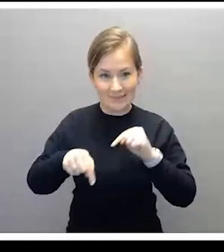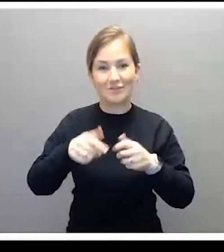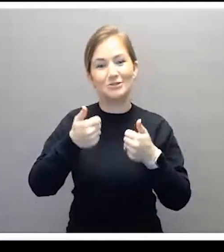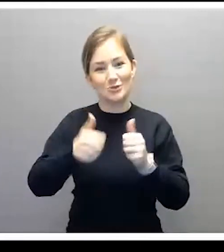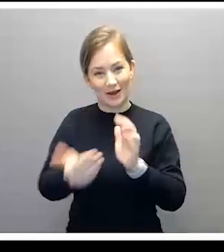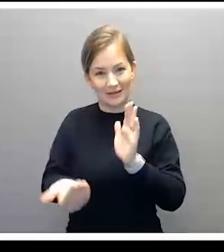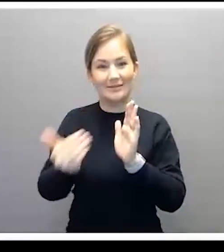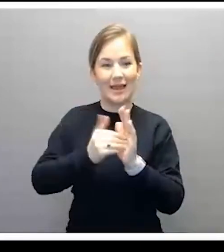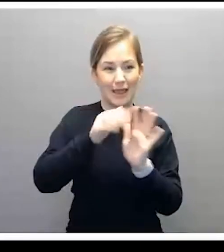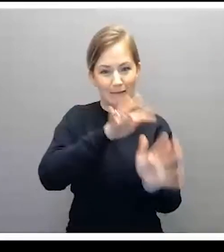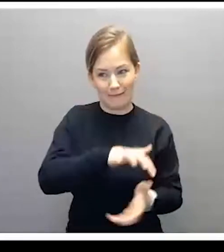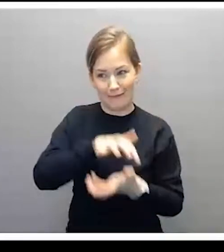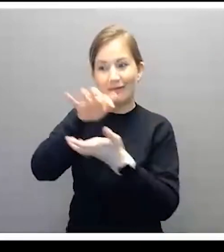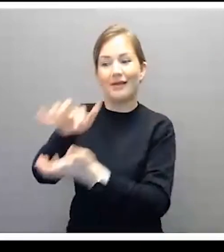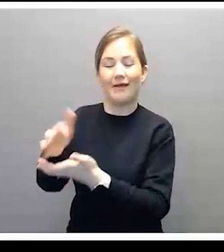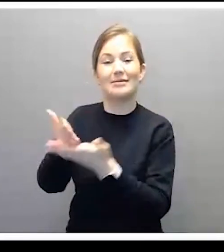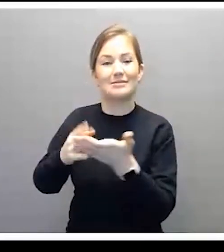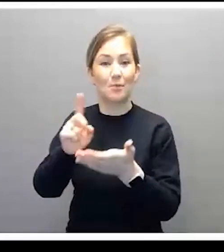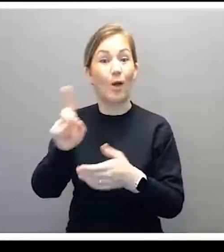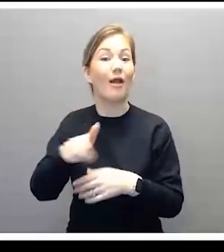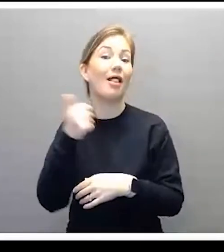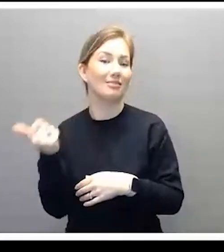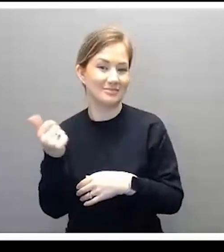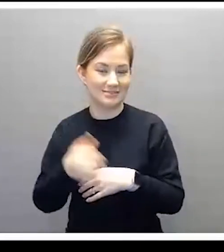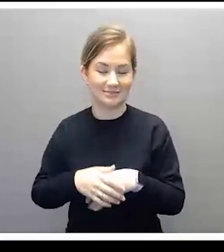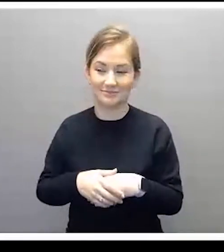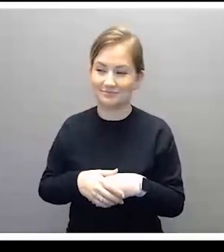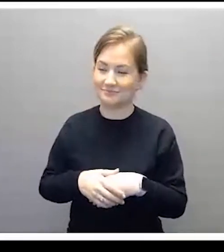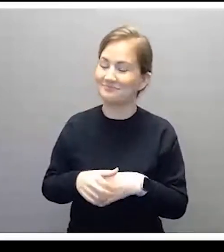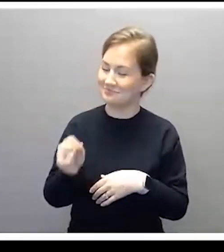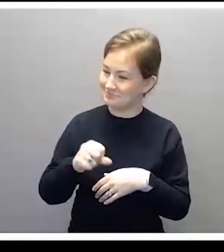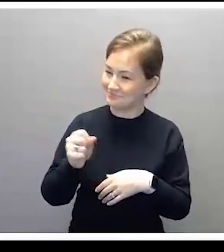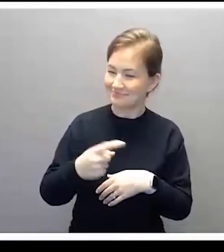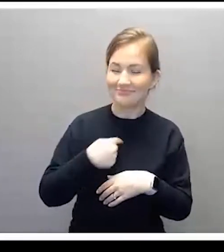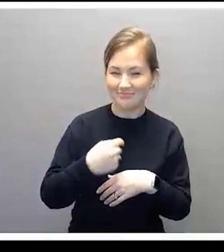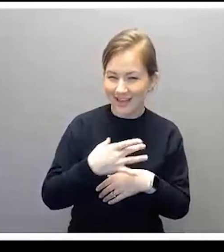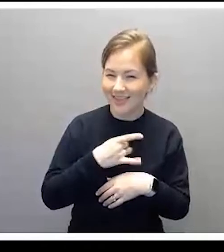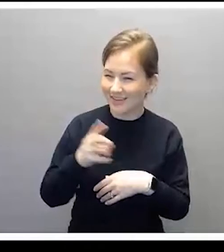and instantiate it somewhere else. I like how that kinda ties back